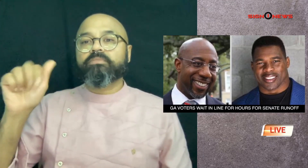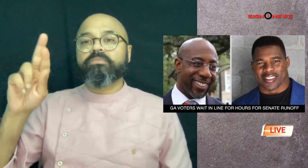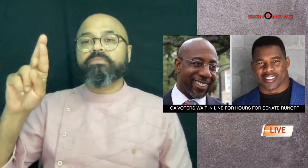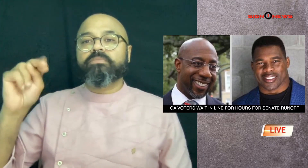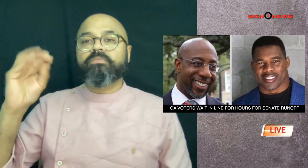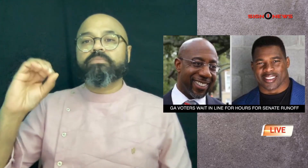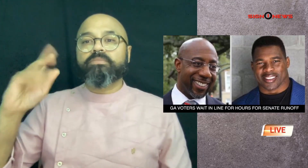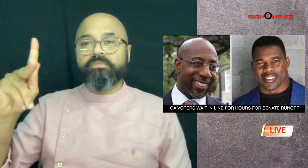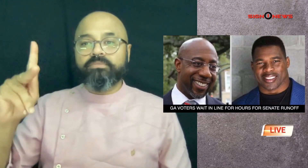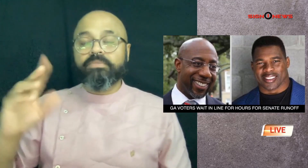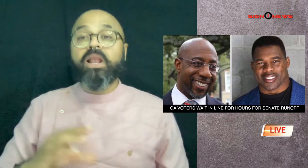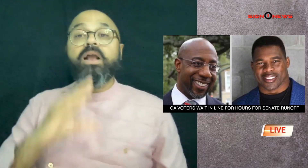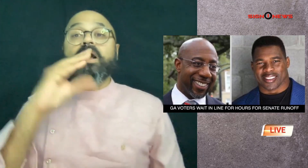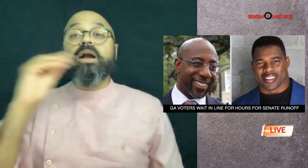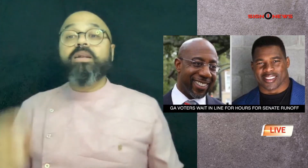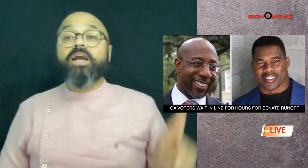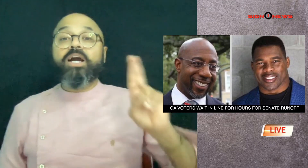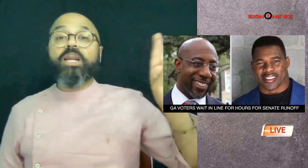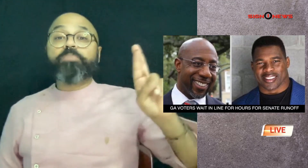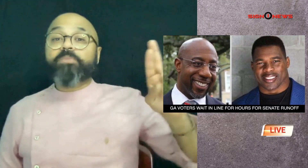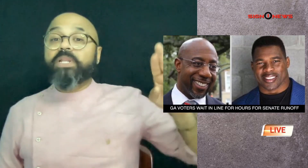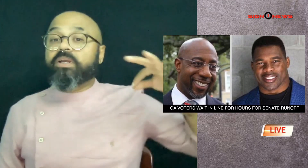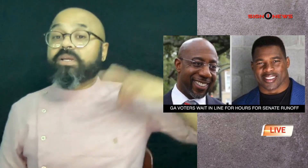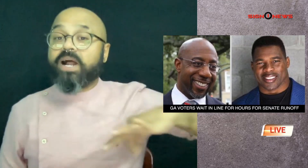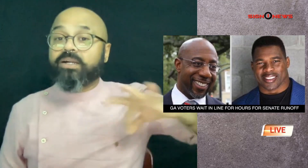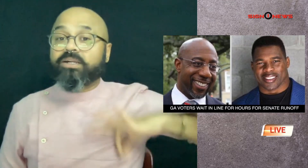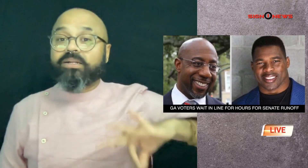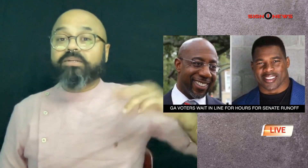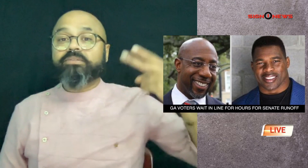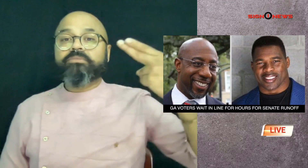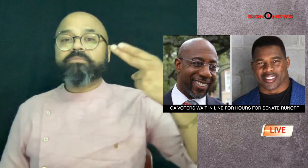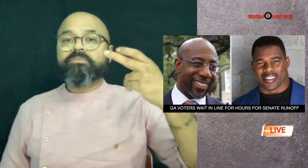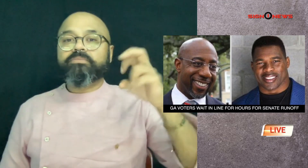in the race between Democratic candidate Raphael Warnock